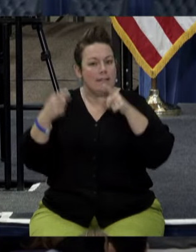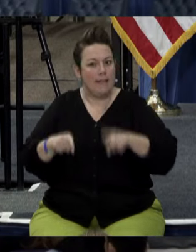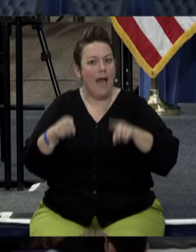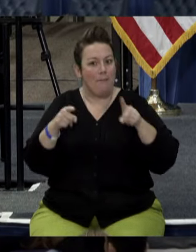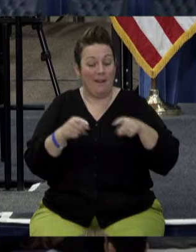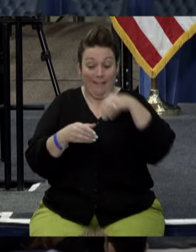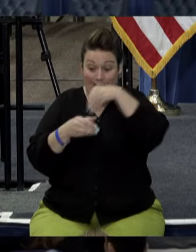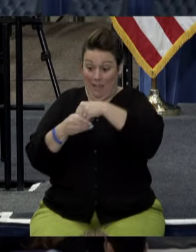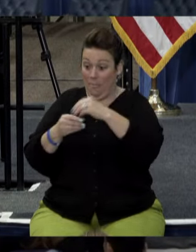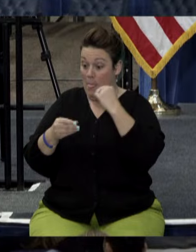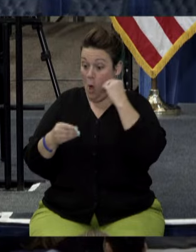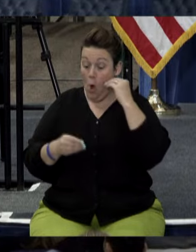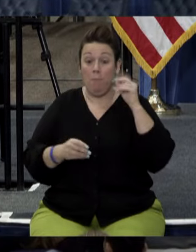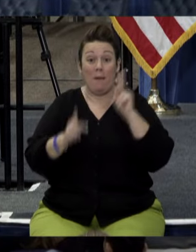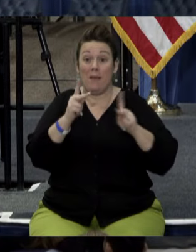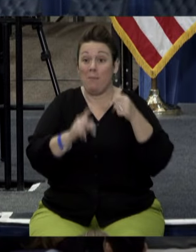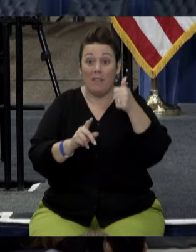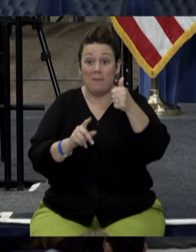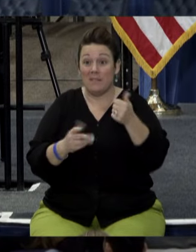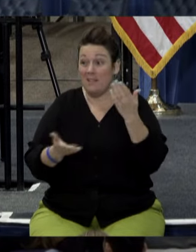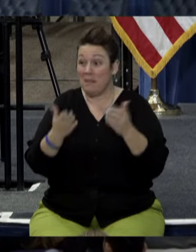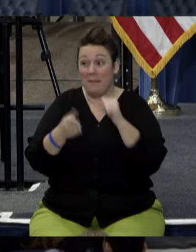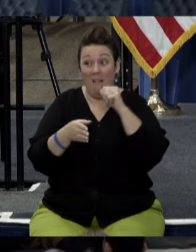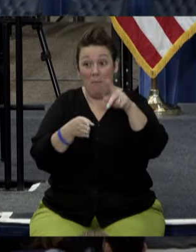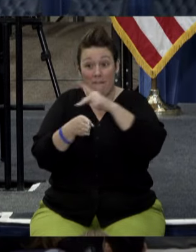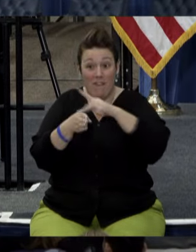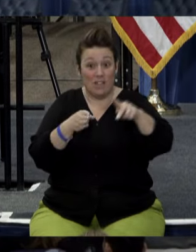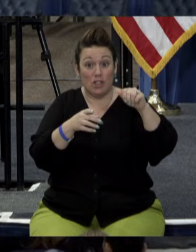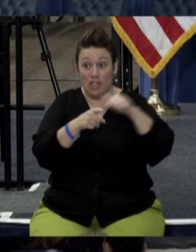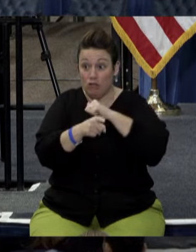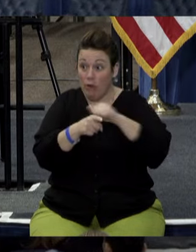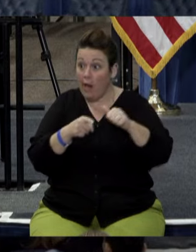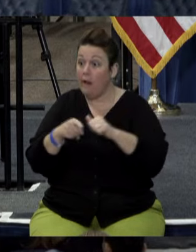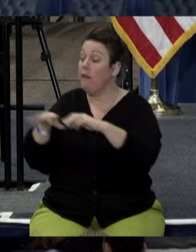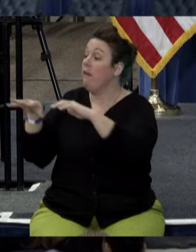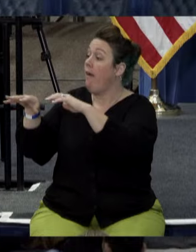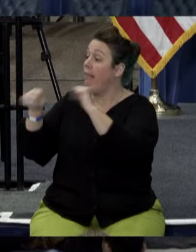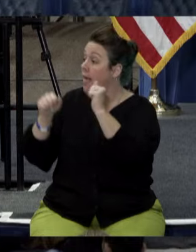professionals. They've left the hospital or the doctor's office and they're told